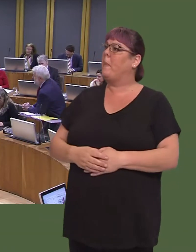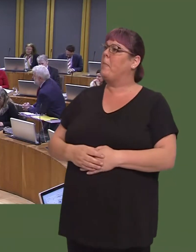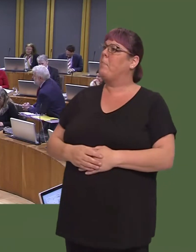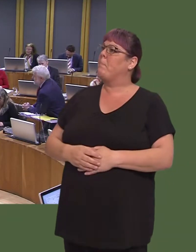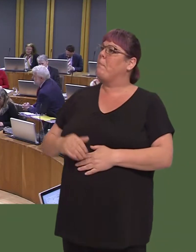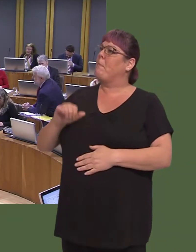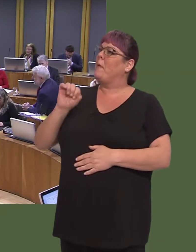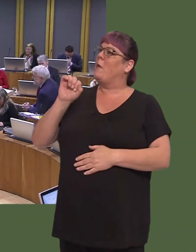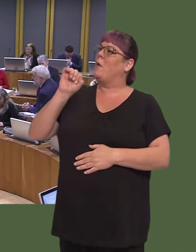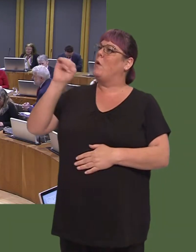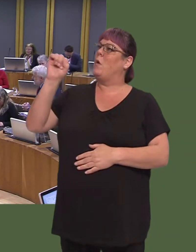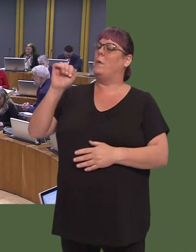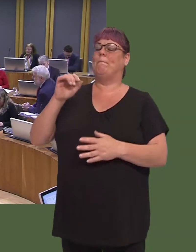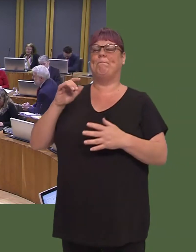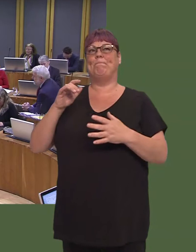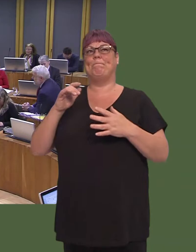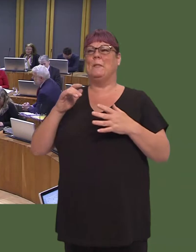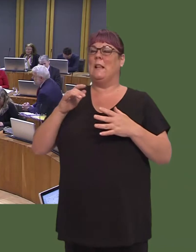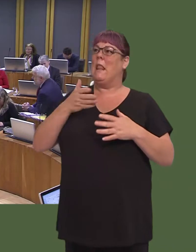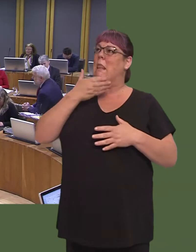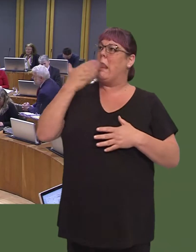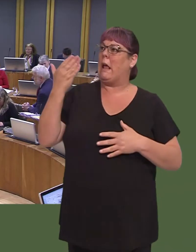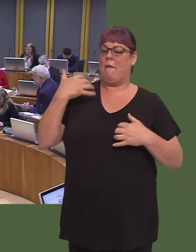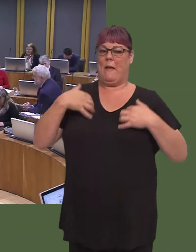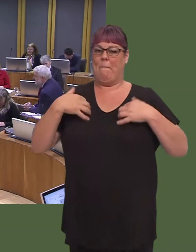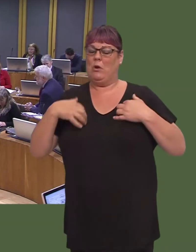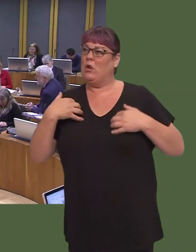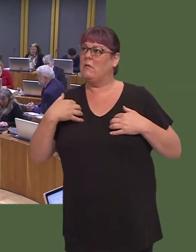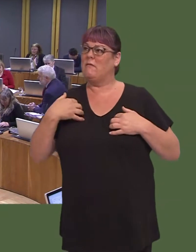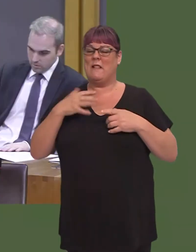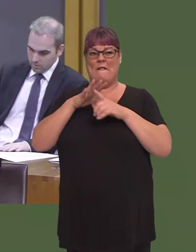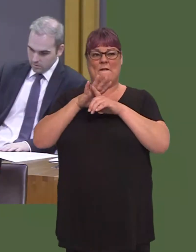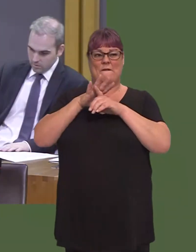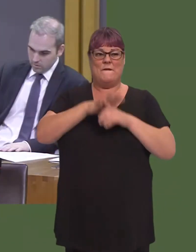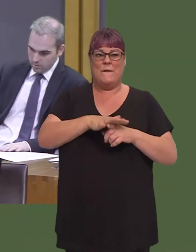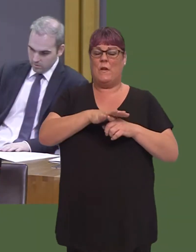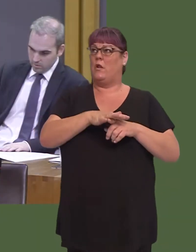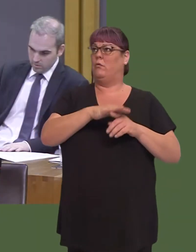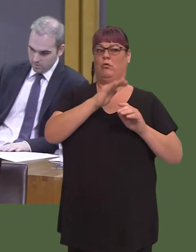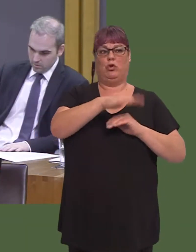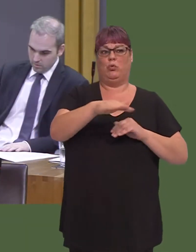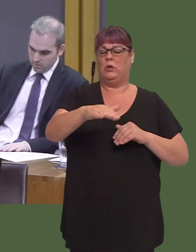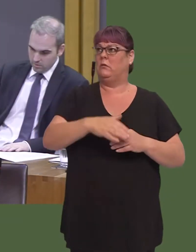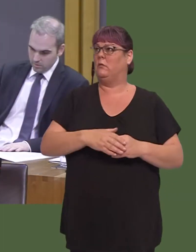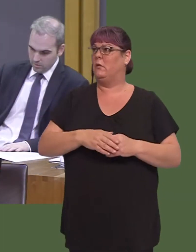Carwyn Jones AM: I find it difficult to accept what the leader of UKIP says when he saysó.